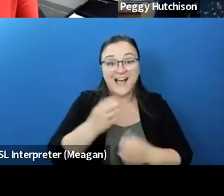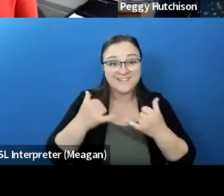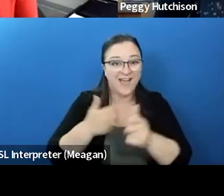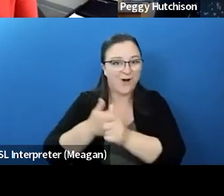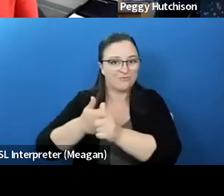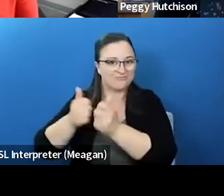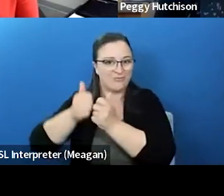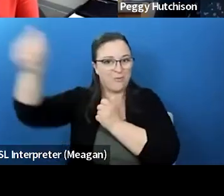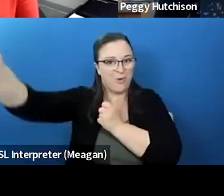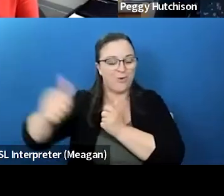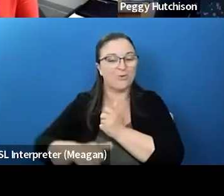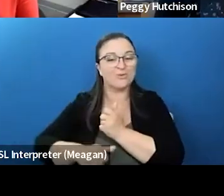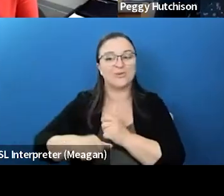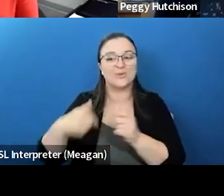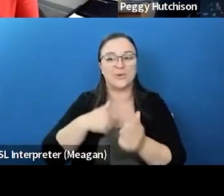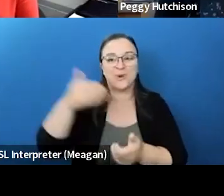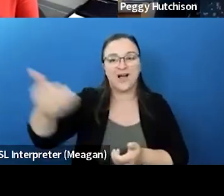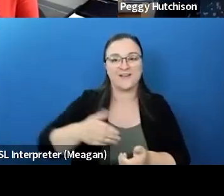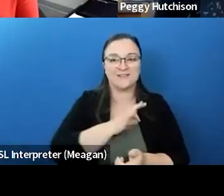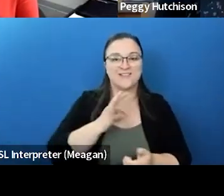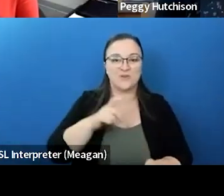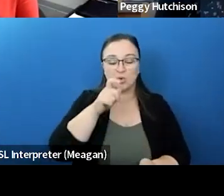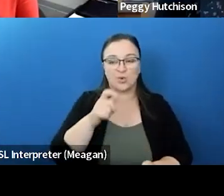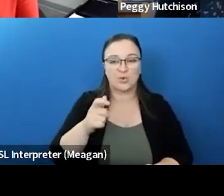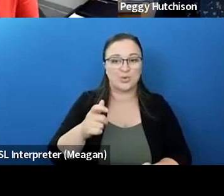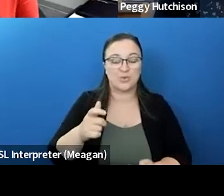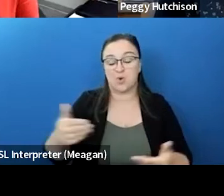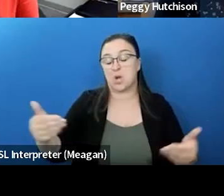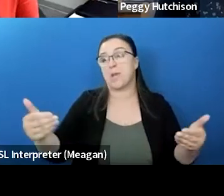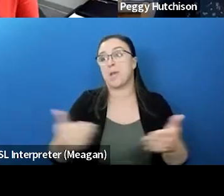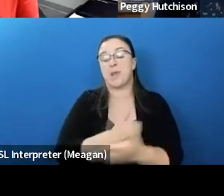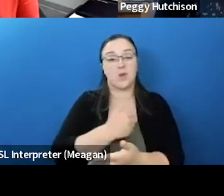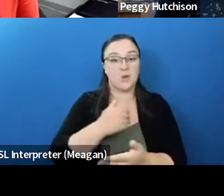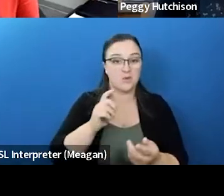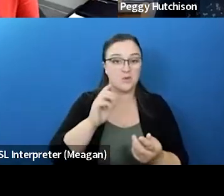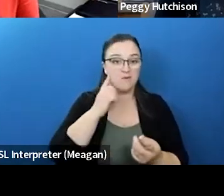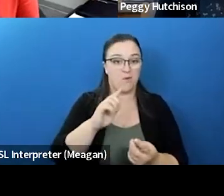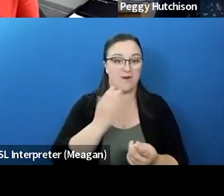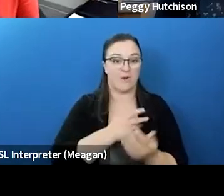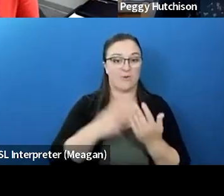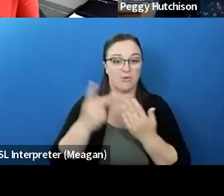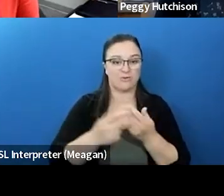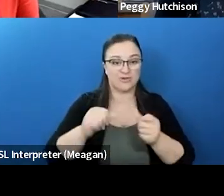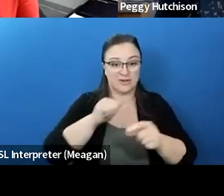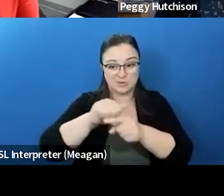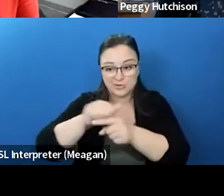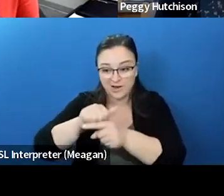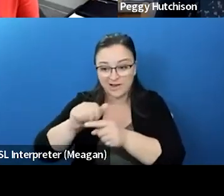then we're bringing on staff that are completely new to our program. So trying to train them where we're training ourselves,